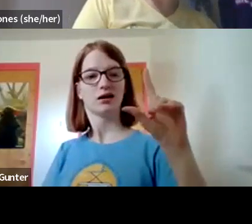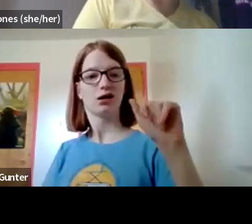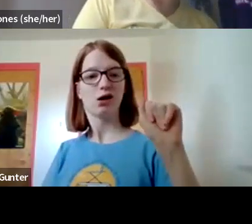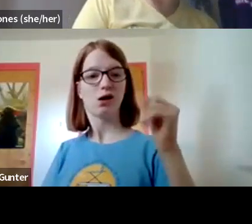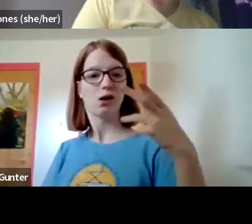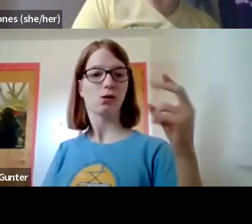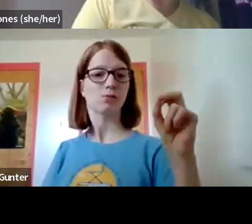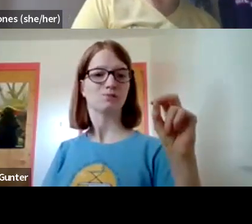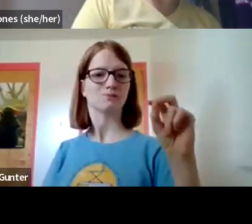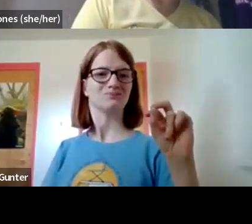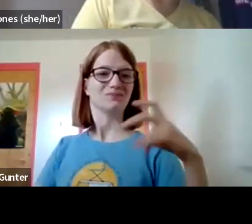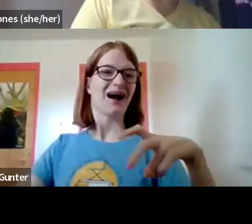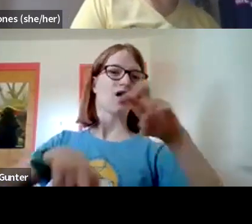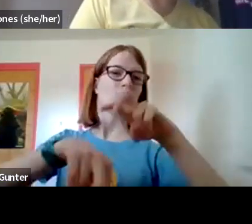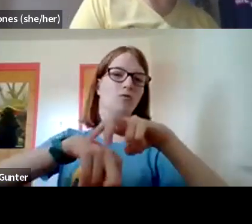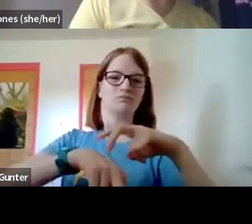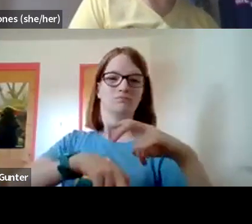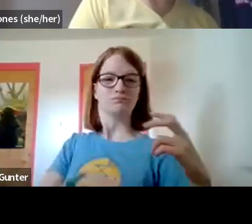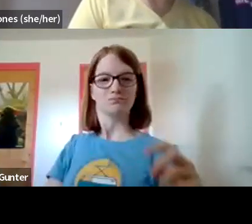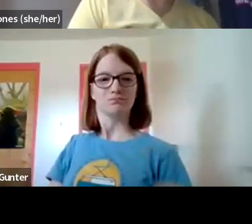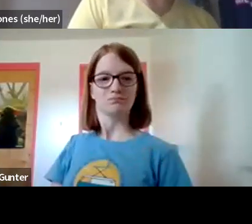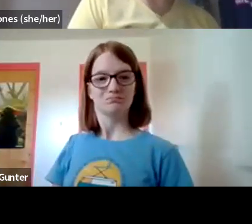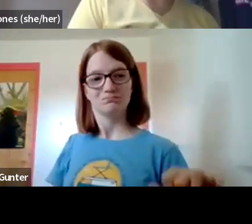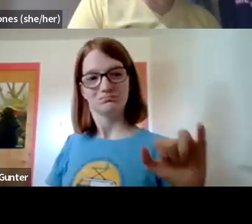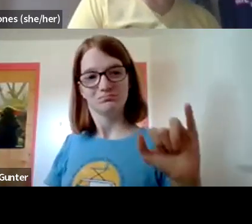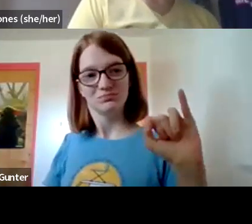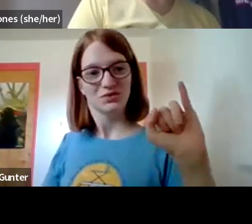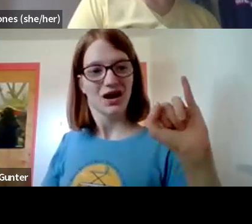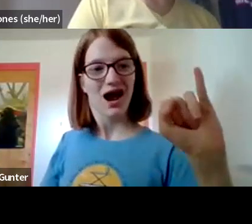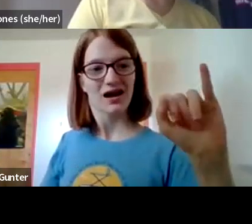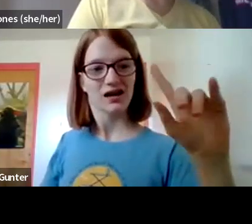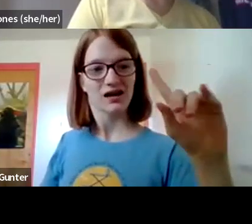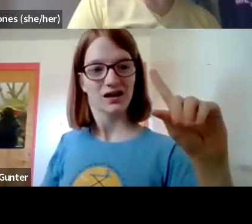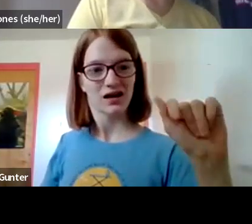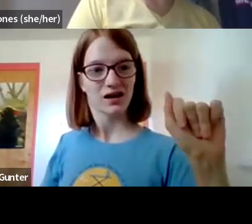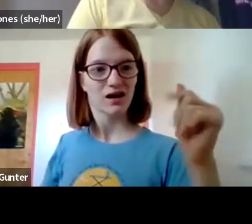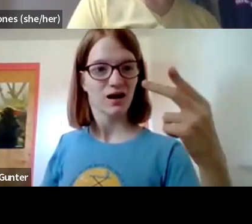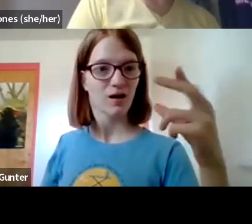Excellent. Loralee, where are you from and if you would like